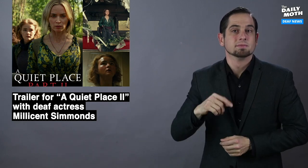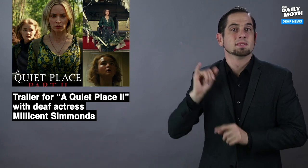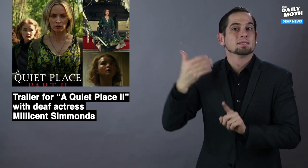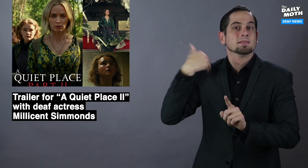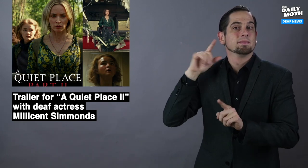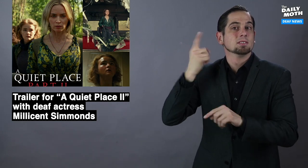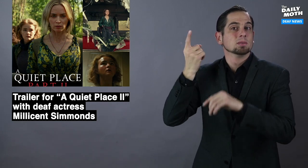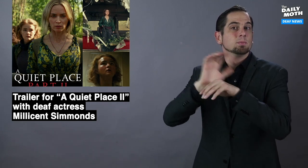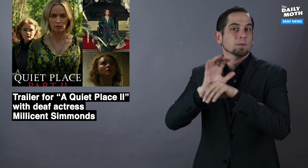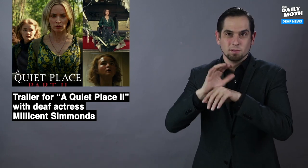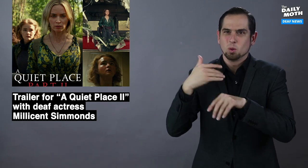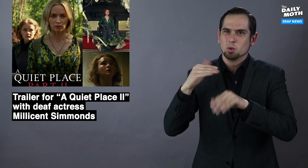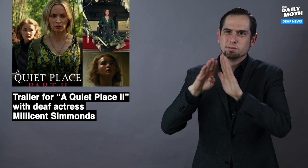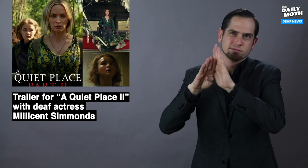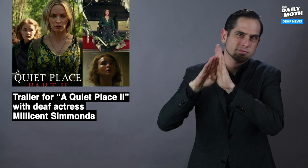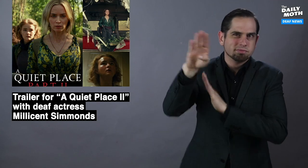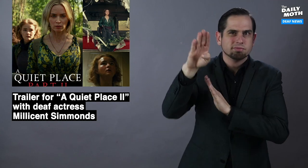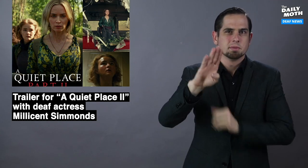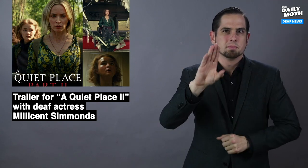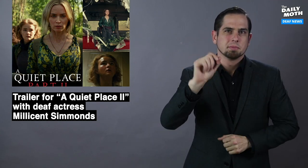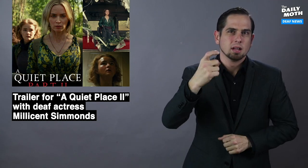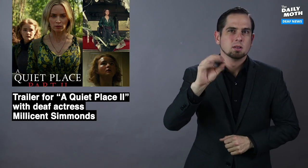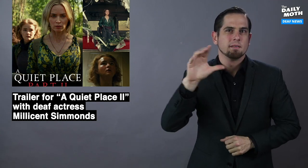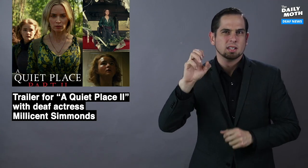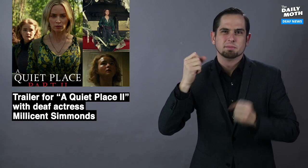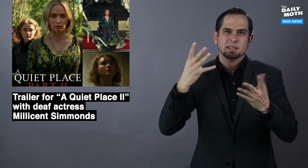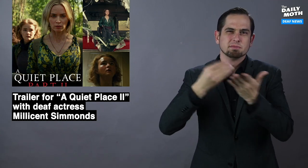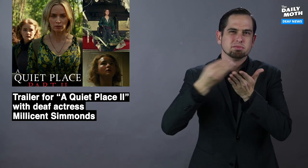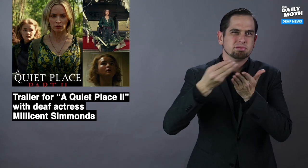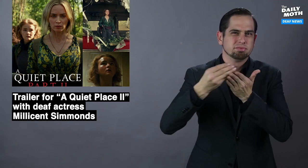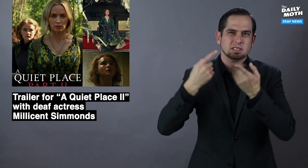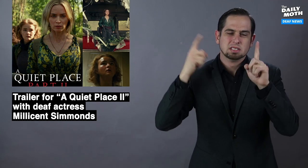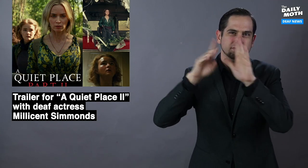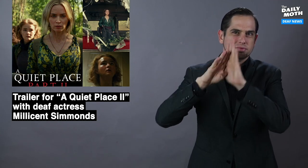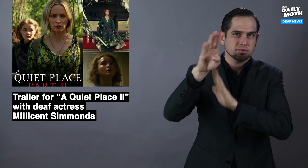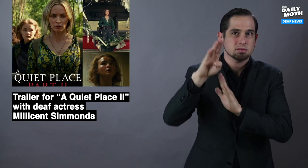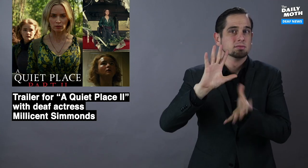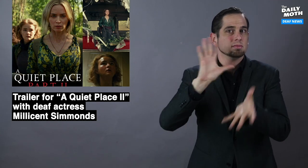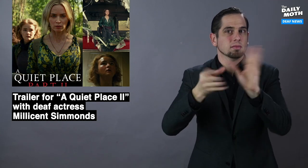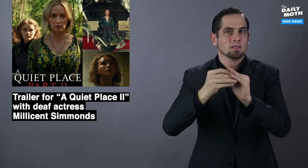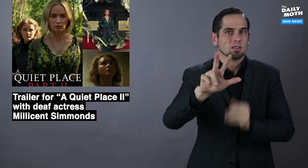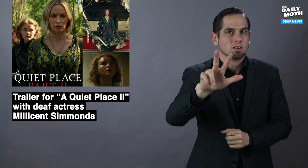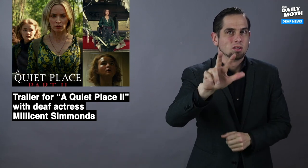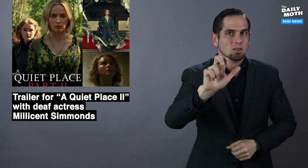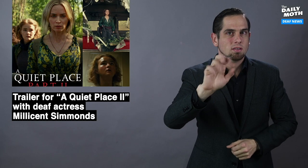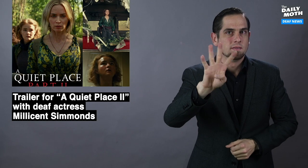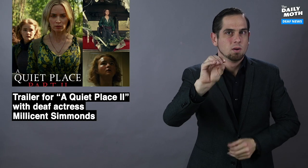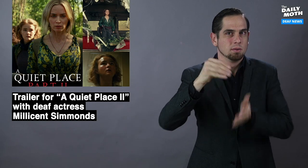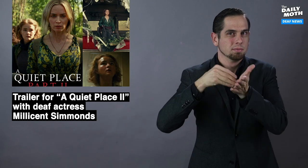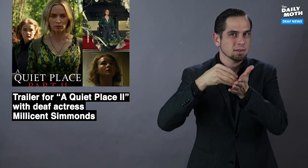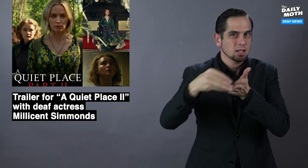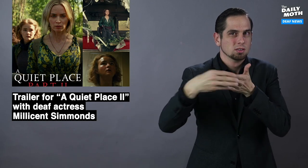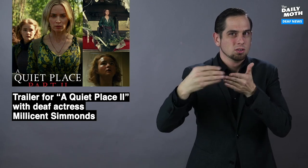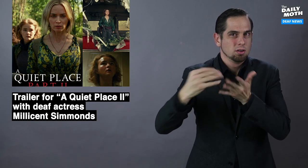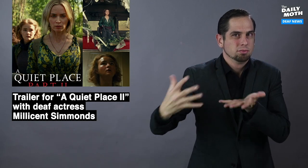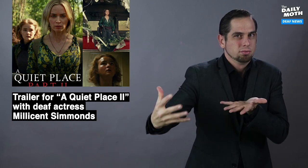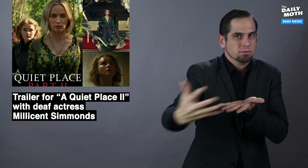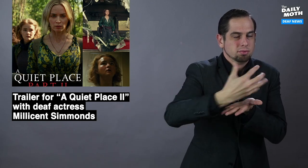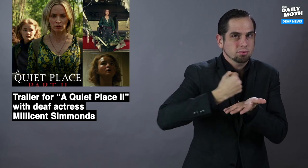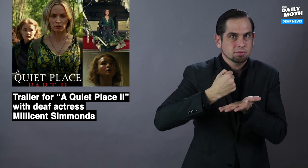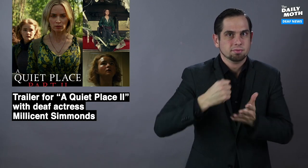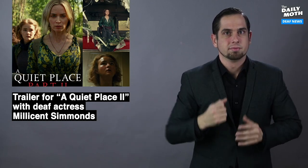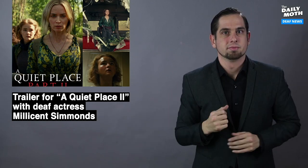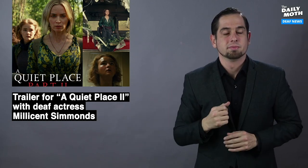it was a box office success with a $340 million haul.